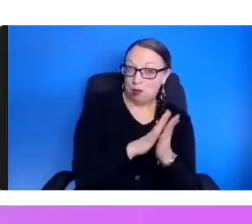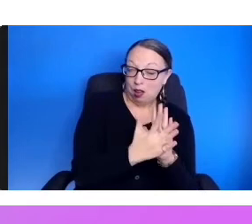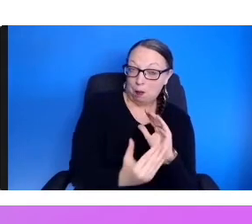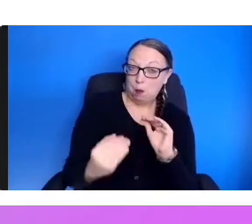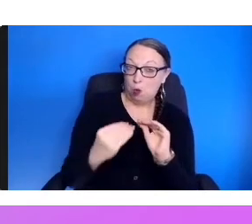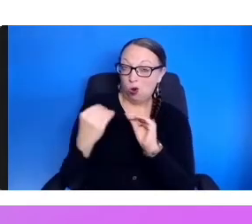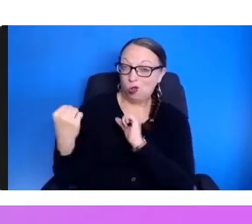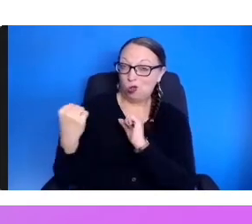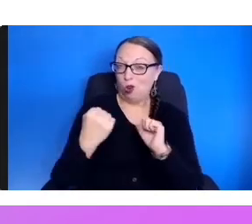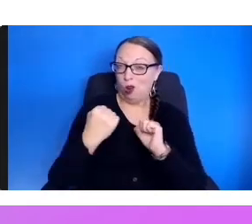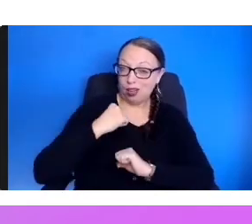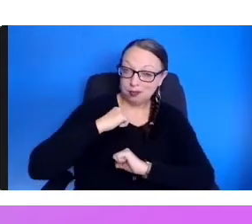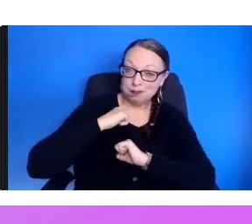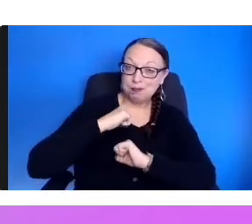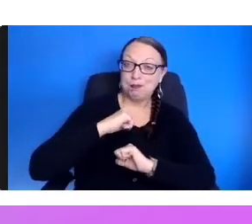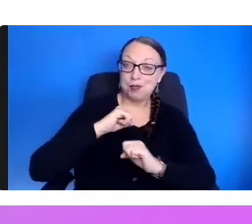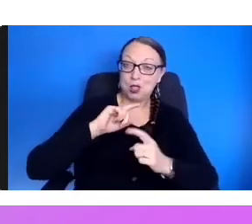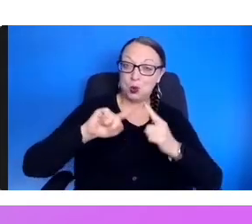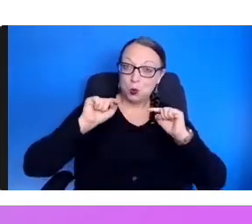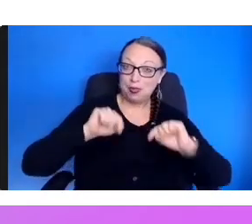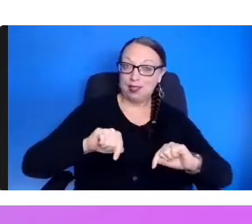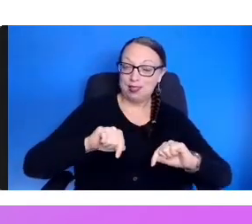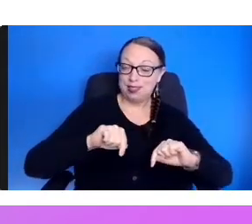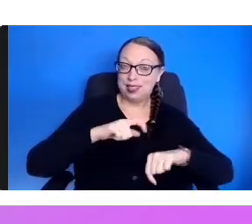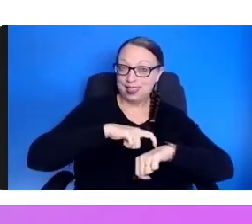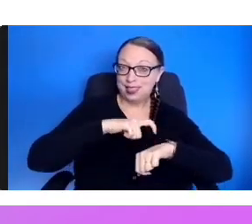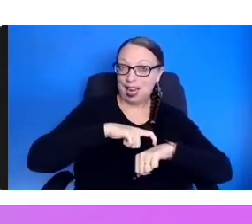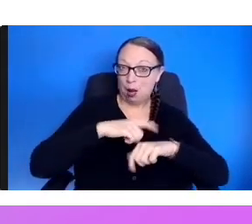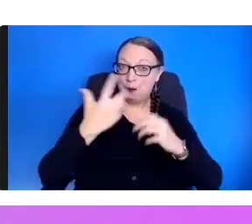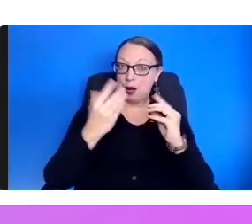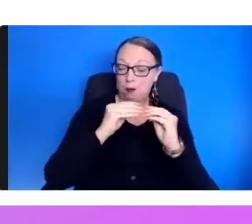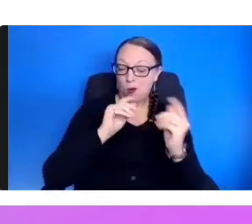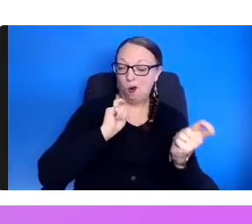through this period and much more adaptable to very rapid change